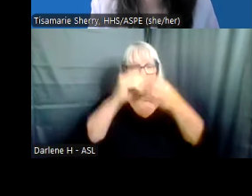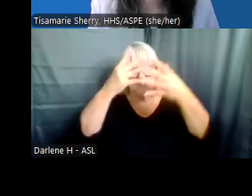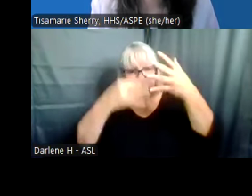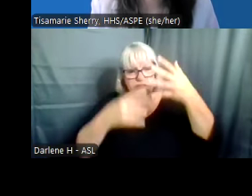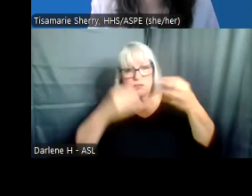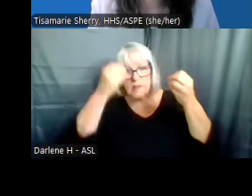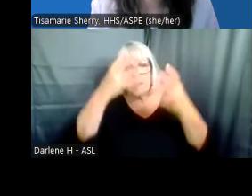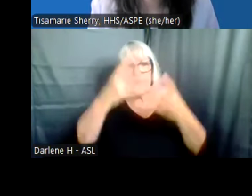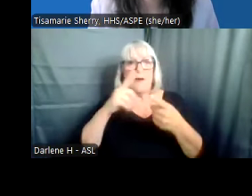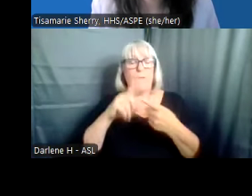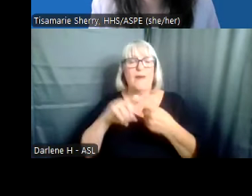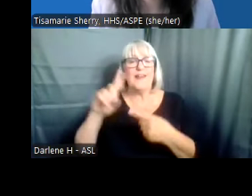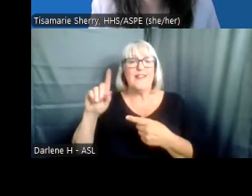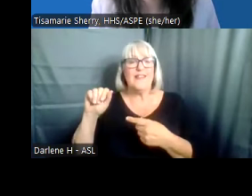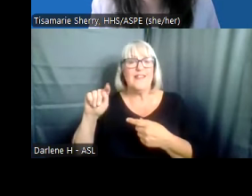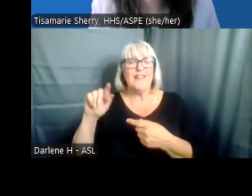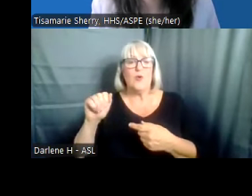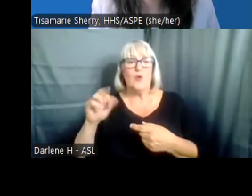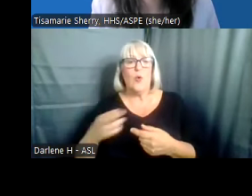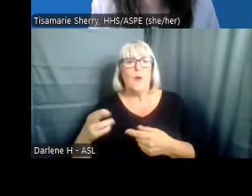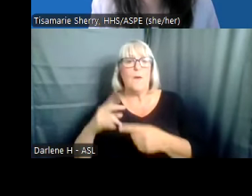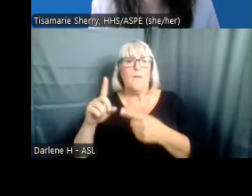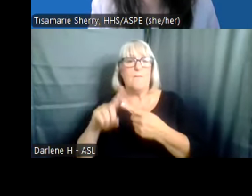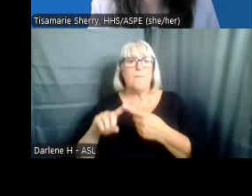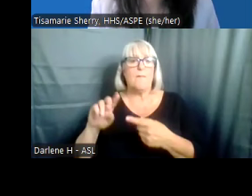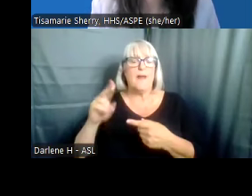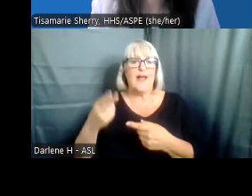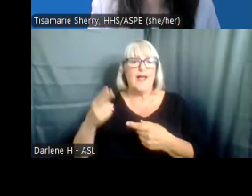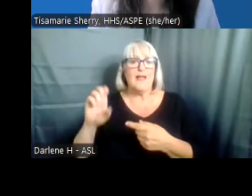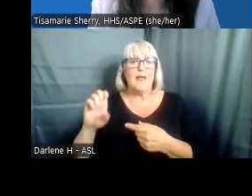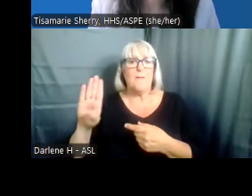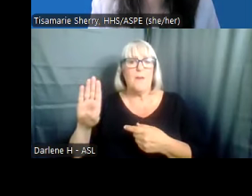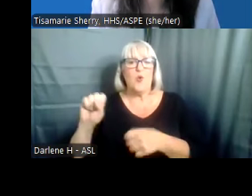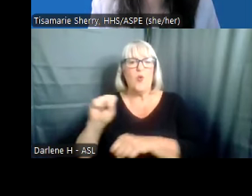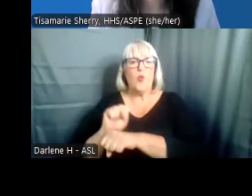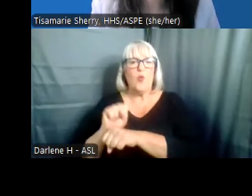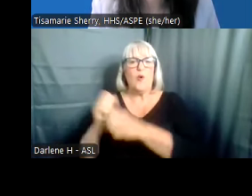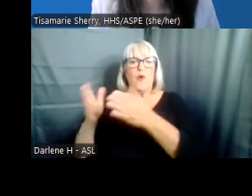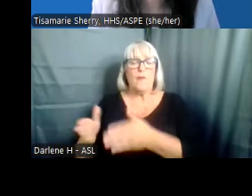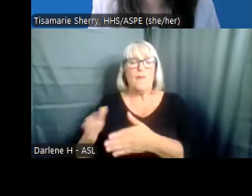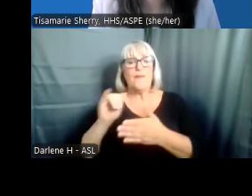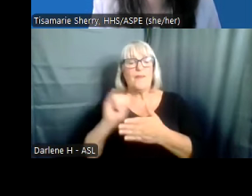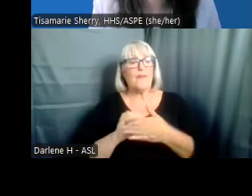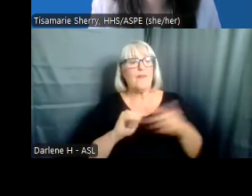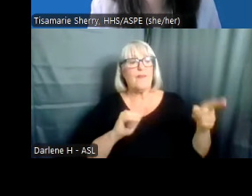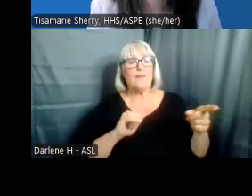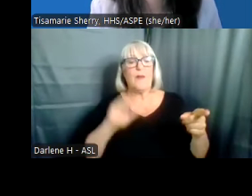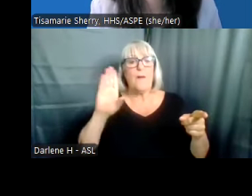information about the HCBS workforce. Additionally, the Bureau of Labor Statistics is planning to spotlight data on home health